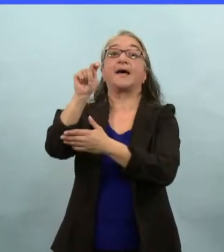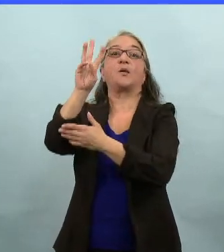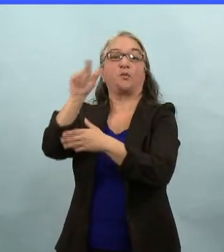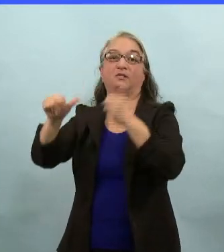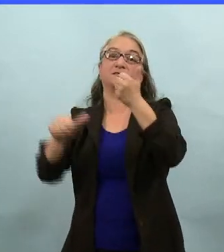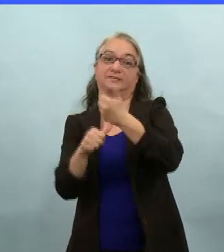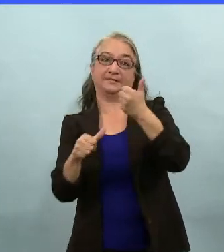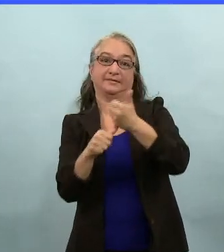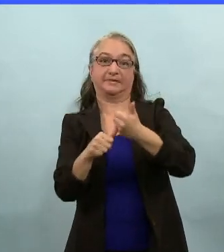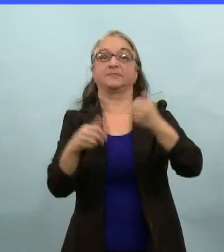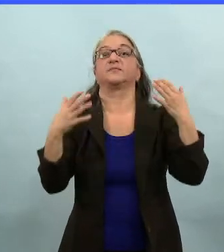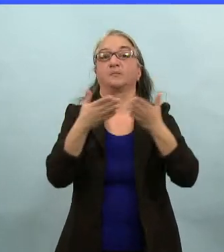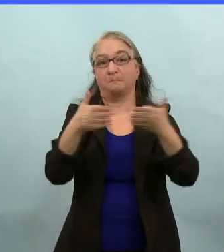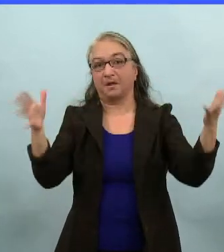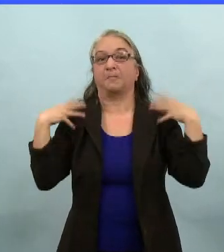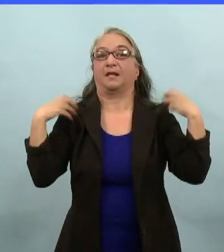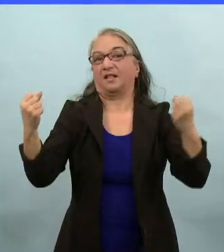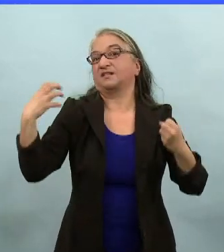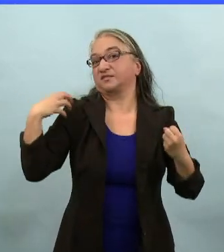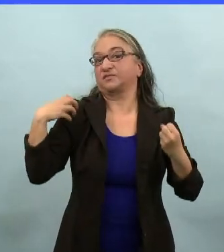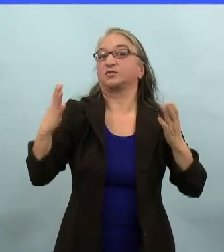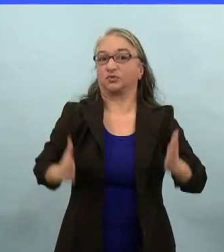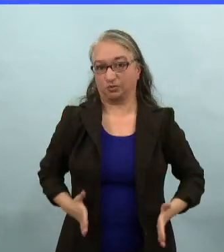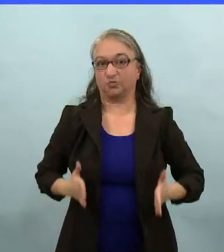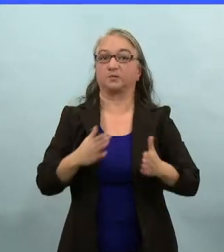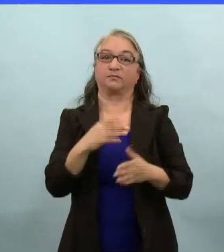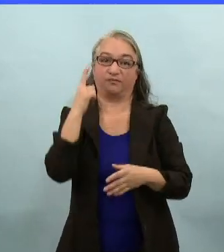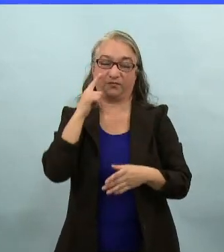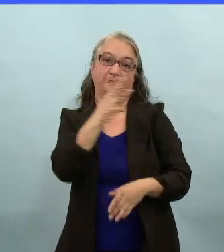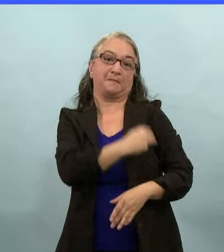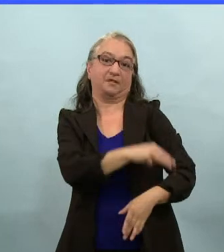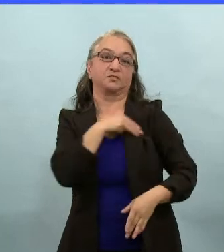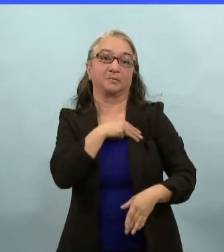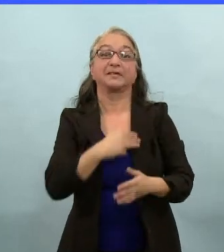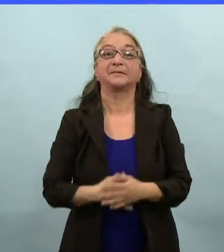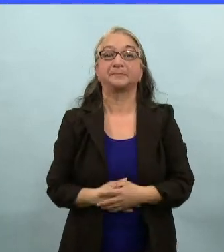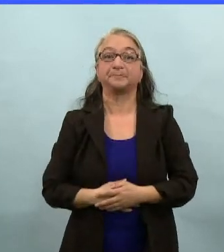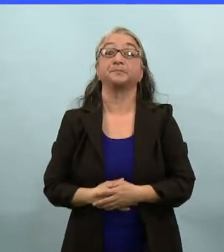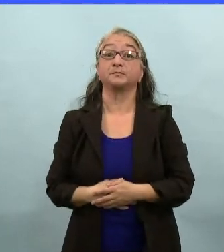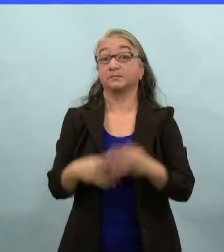the coven 19 pandemic has been an ever-changing situation that has required all of us to adjust